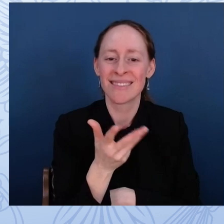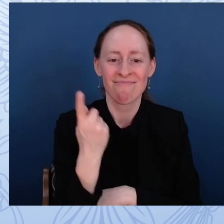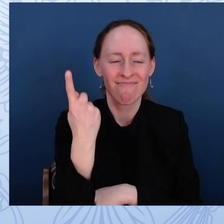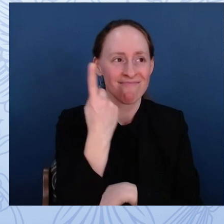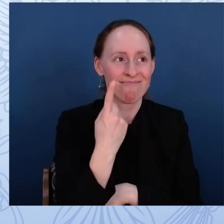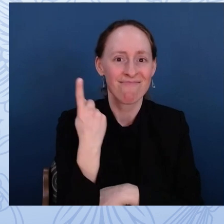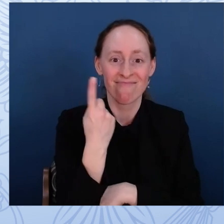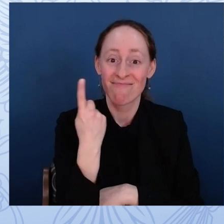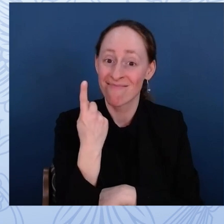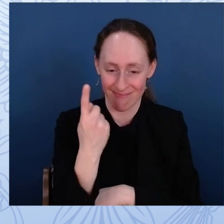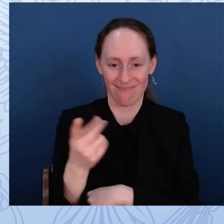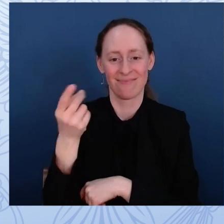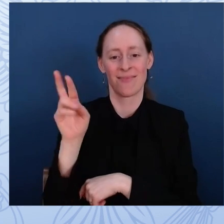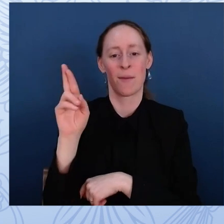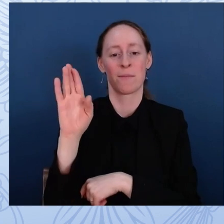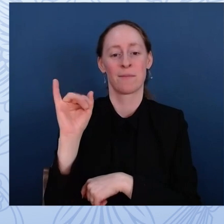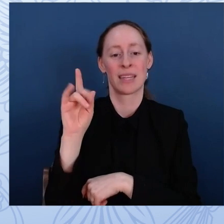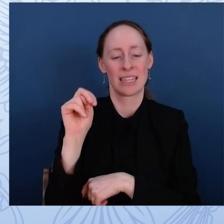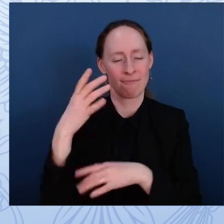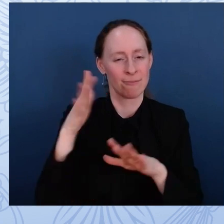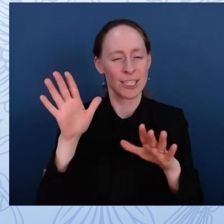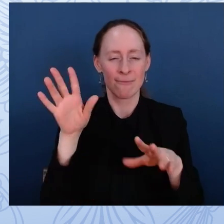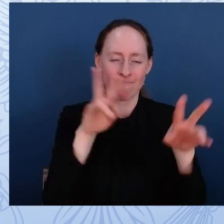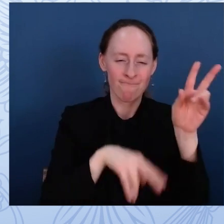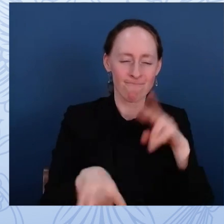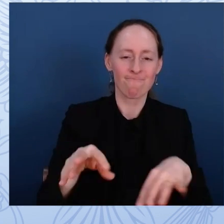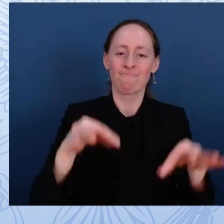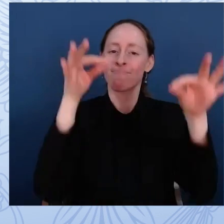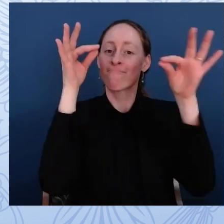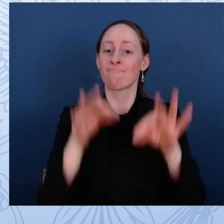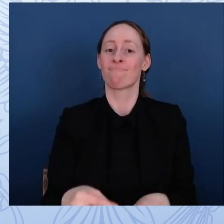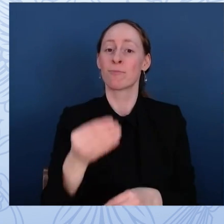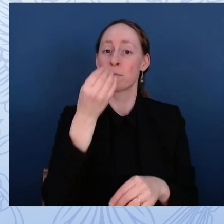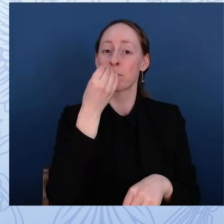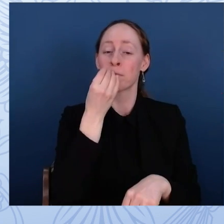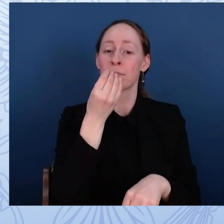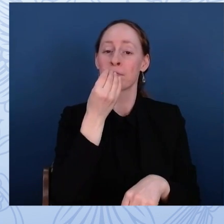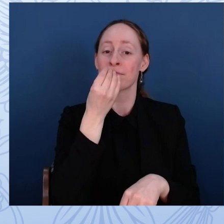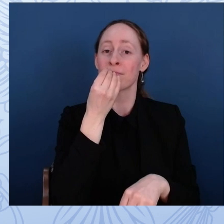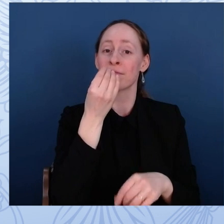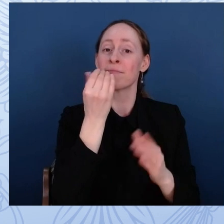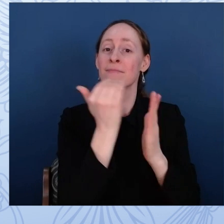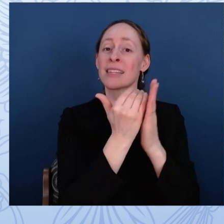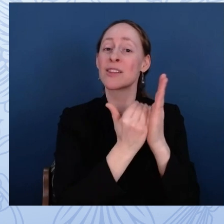to highlight the bounty of spring in Japan and in the United States.